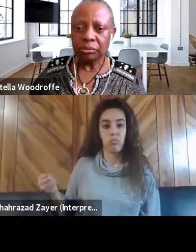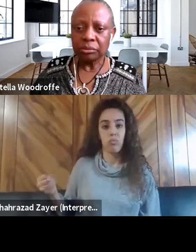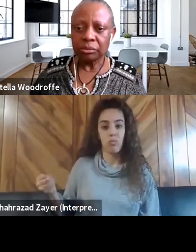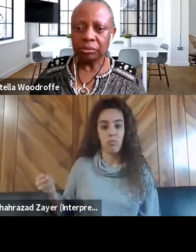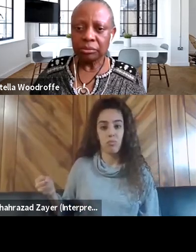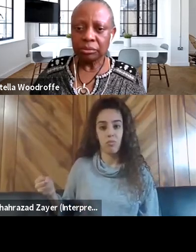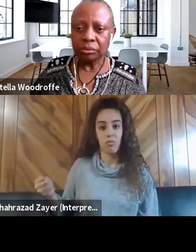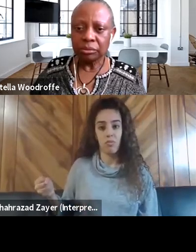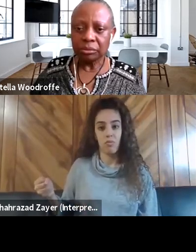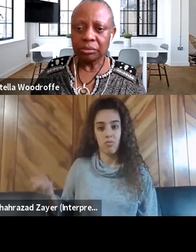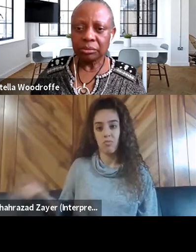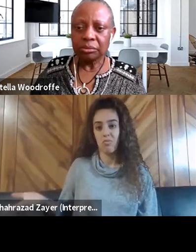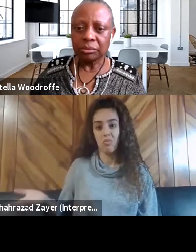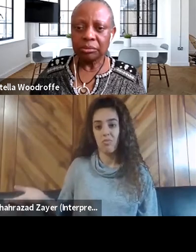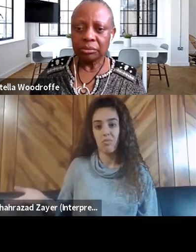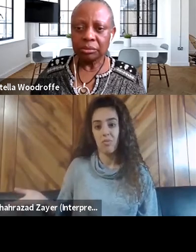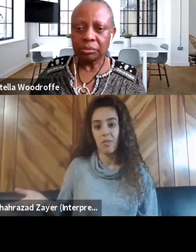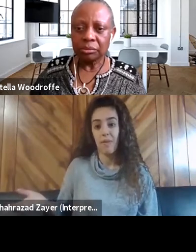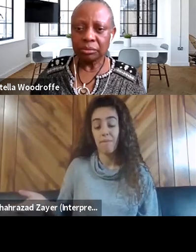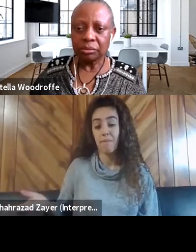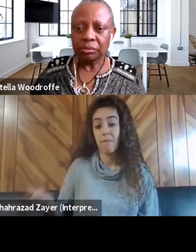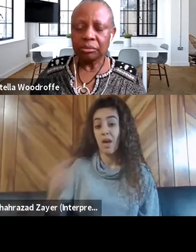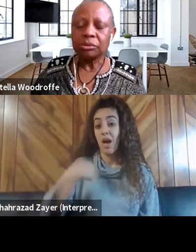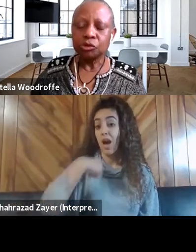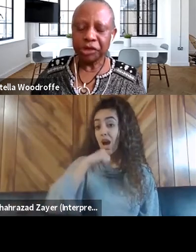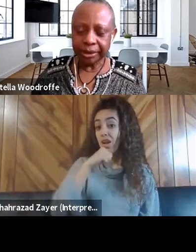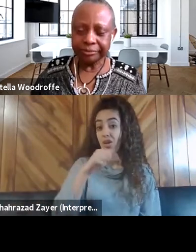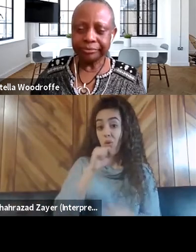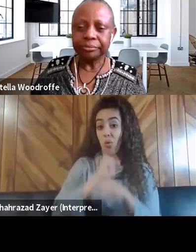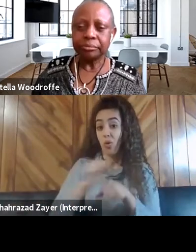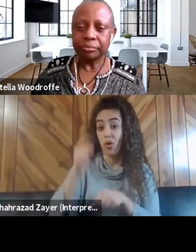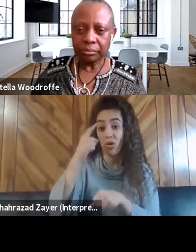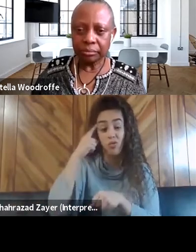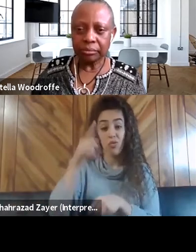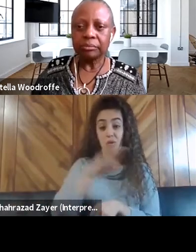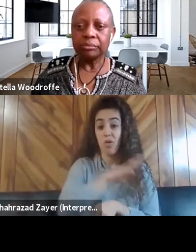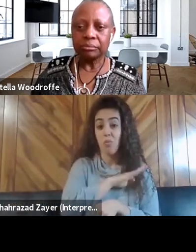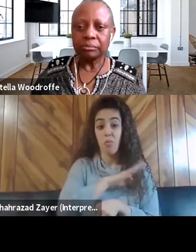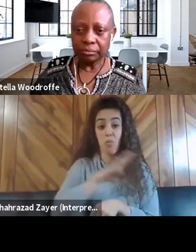the Board of Ed, you need to know what that you like, what my